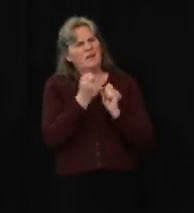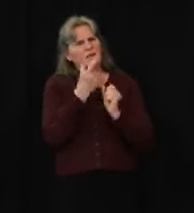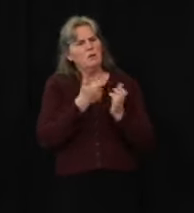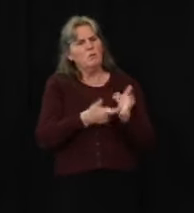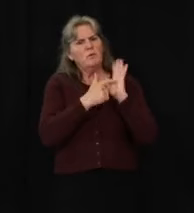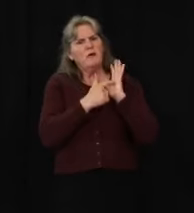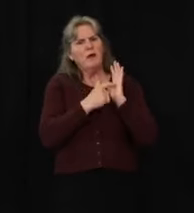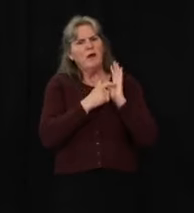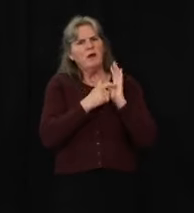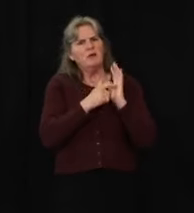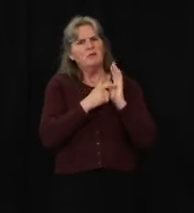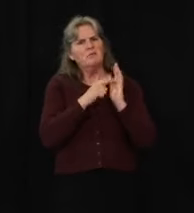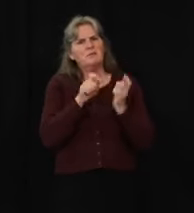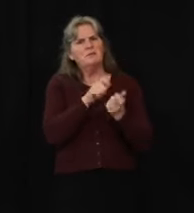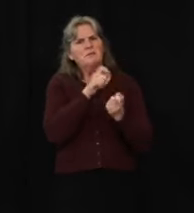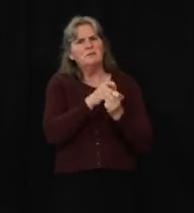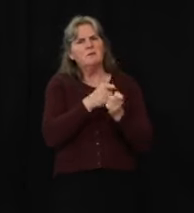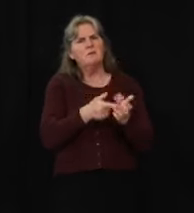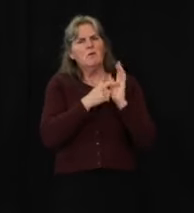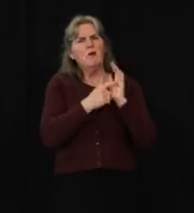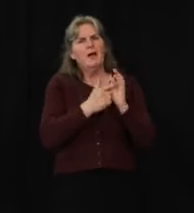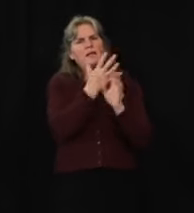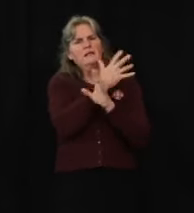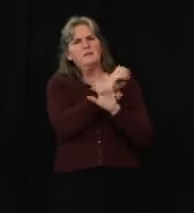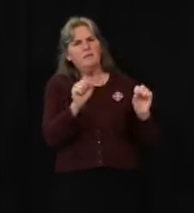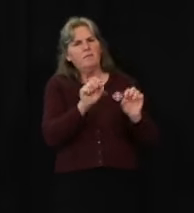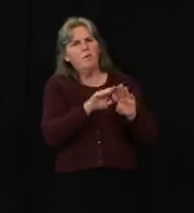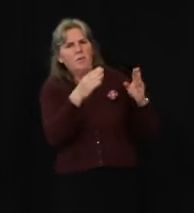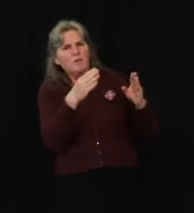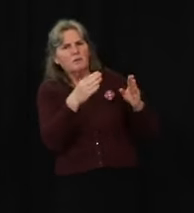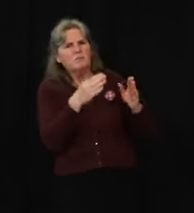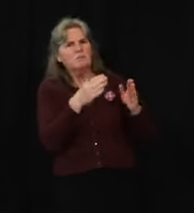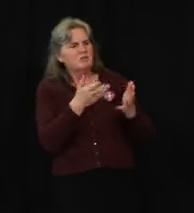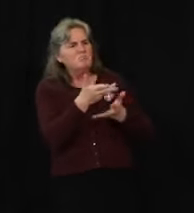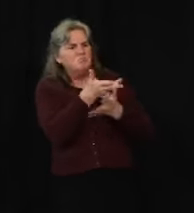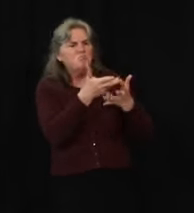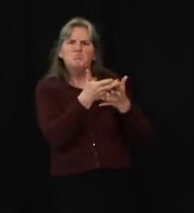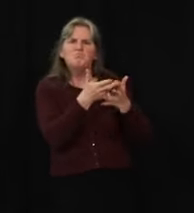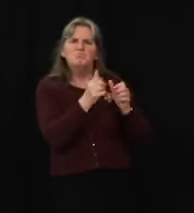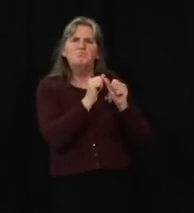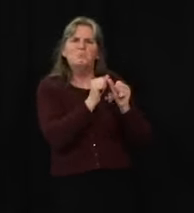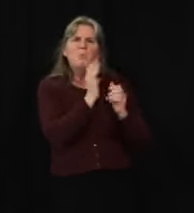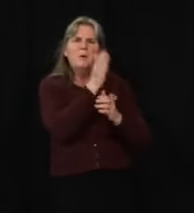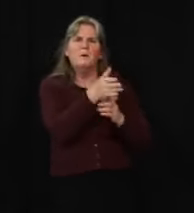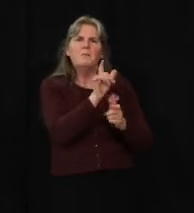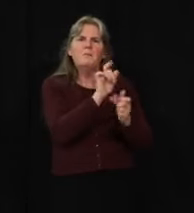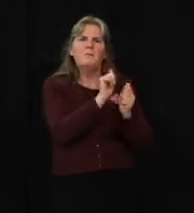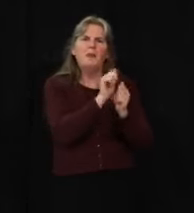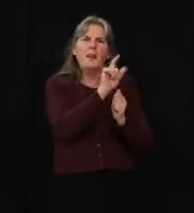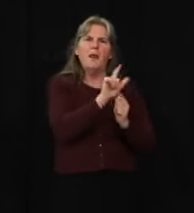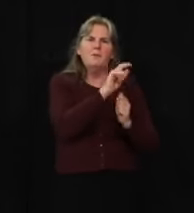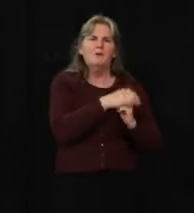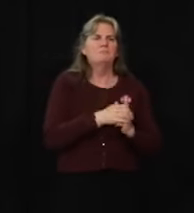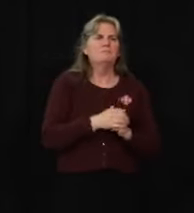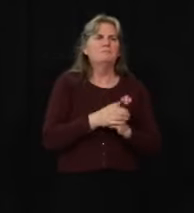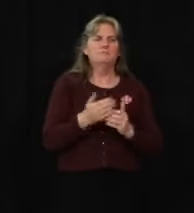Reporter: I am looking at that same document that Chris mentioned as well. I am looking at the transition